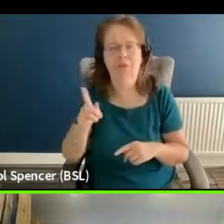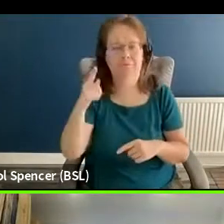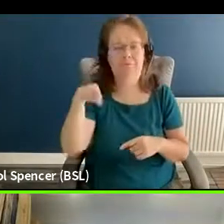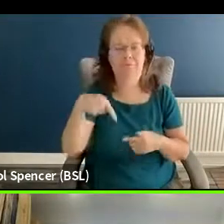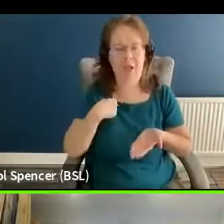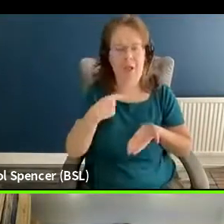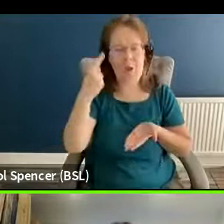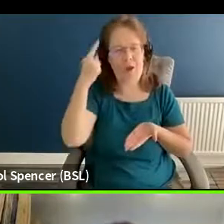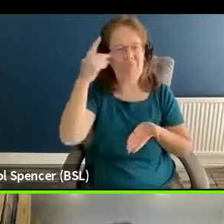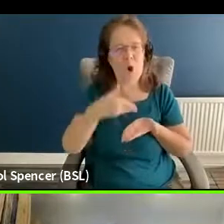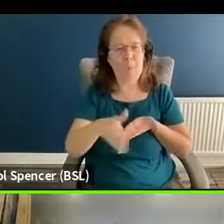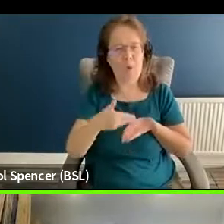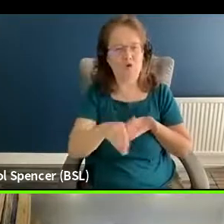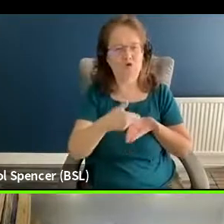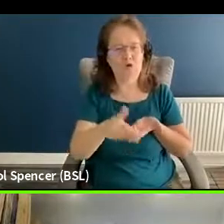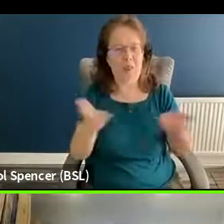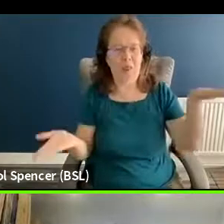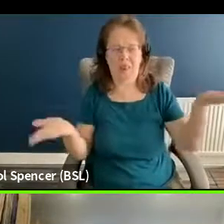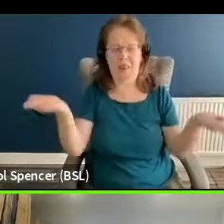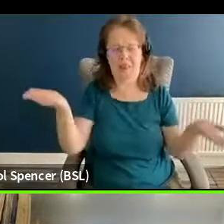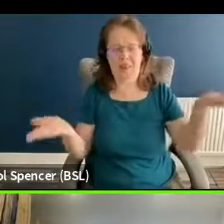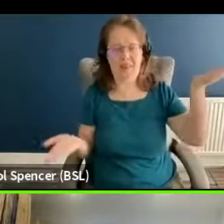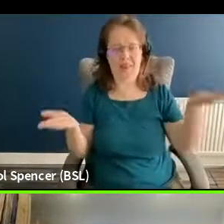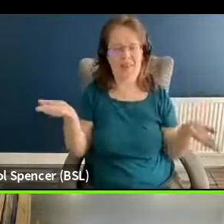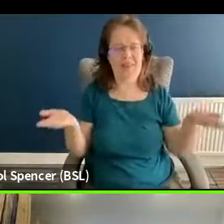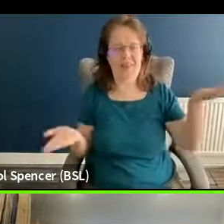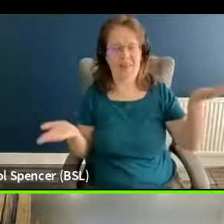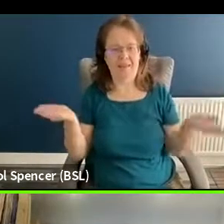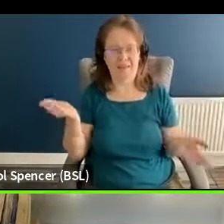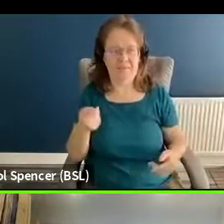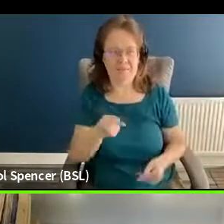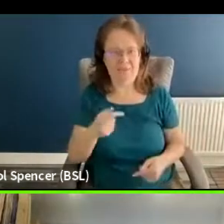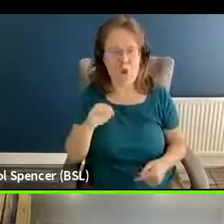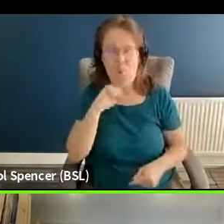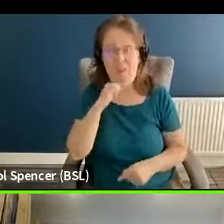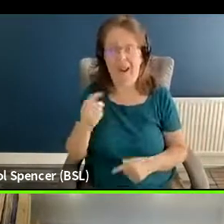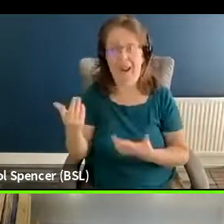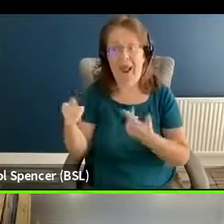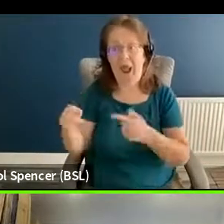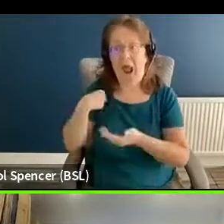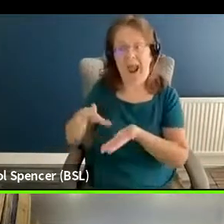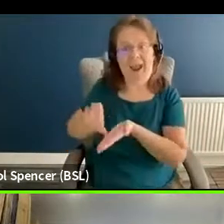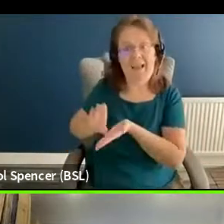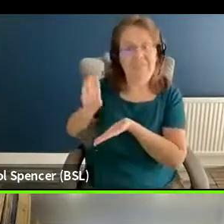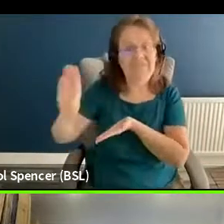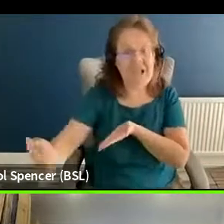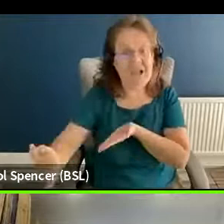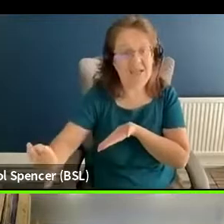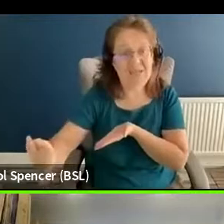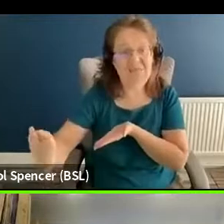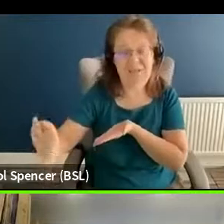things to weigh up. Will you ever get a return on investment if you throw it away and rebuild?